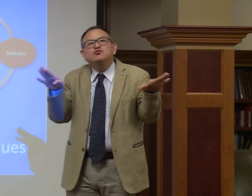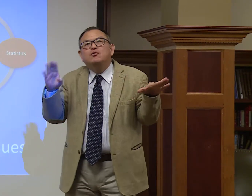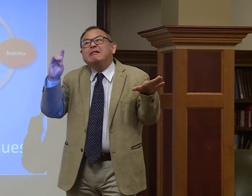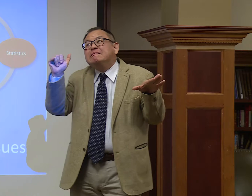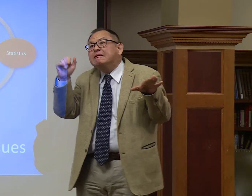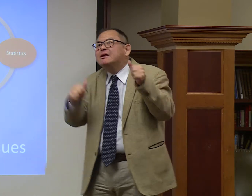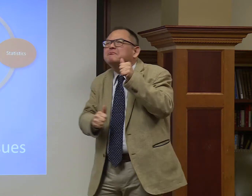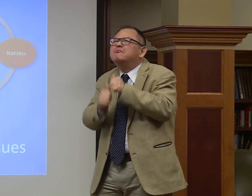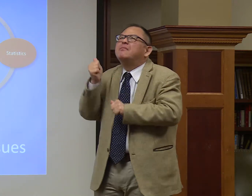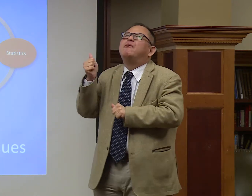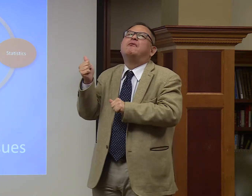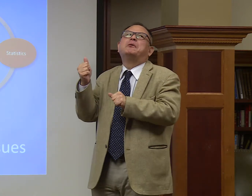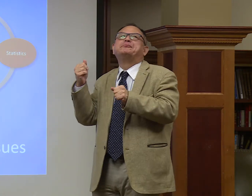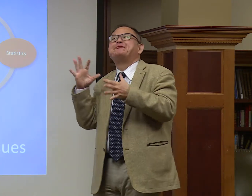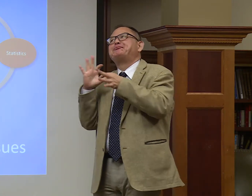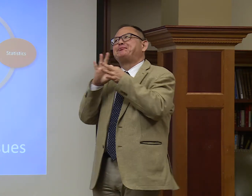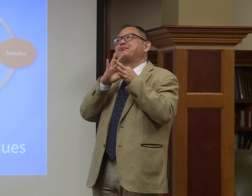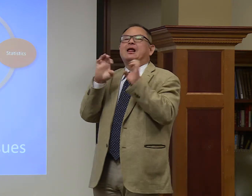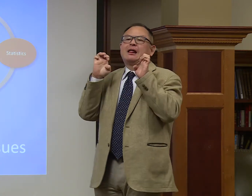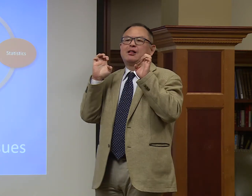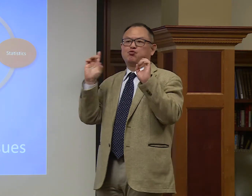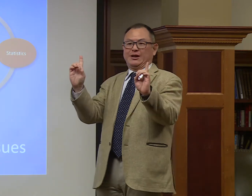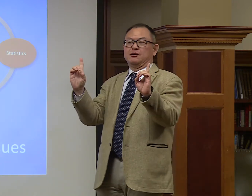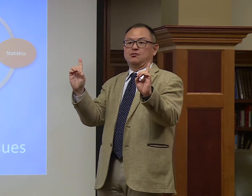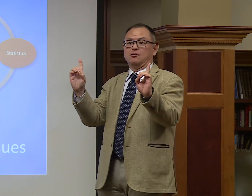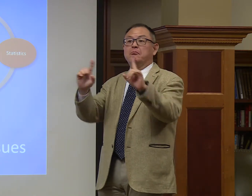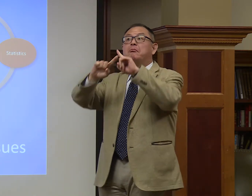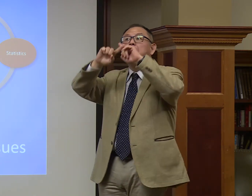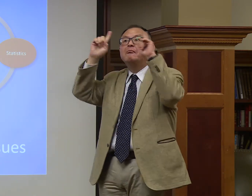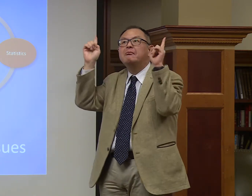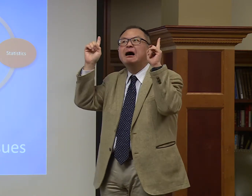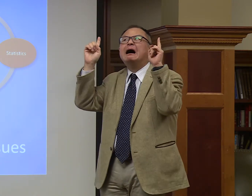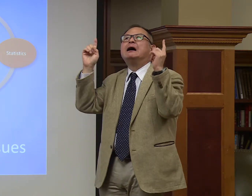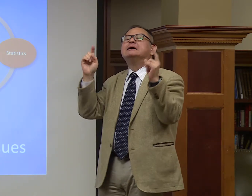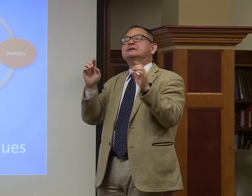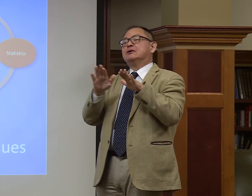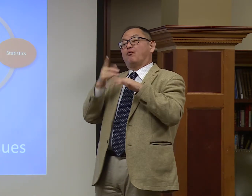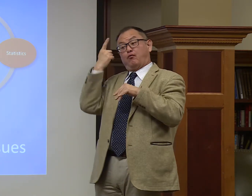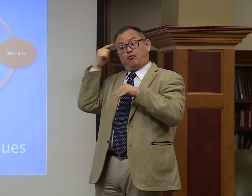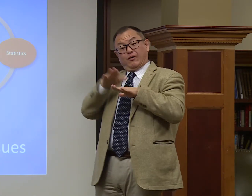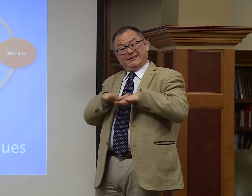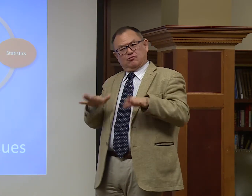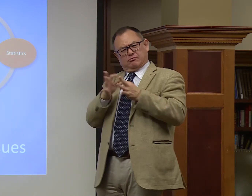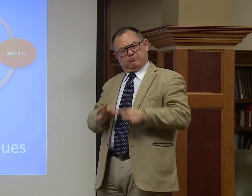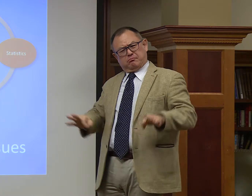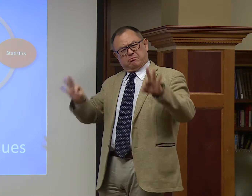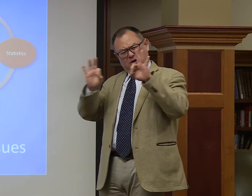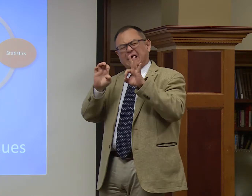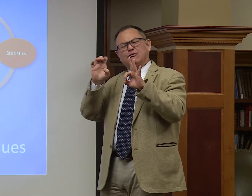Now, this, children with disabilities, it seems to be related somehow to education,